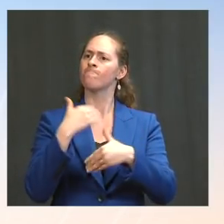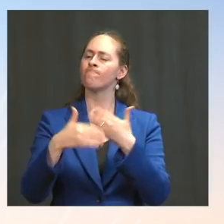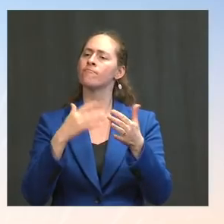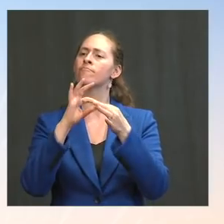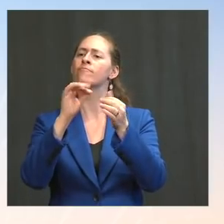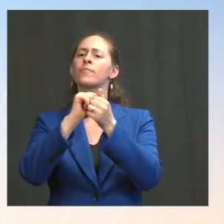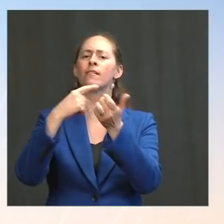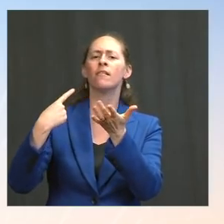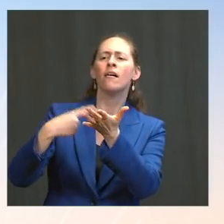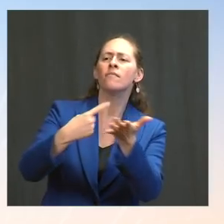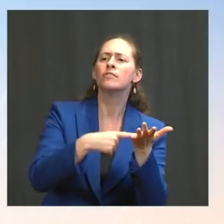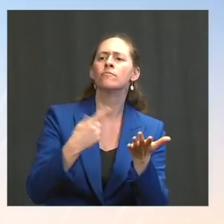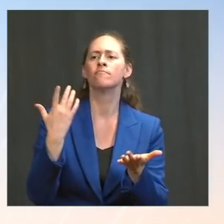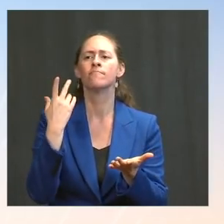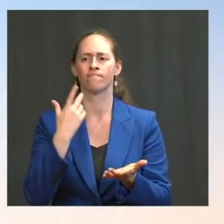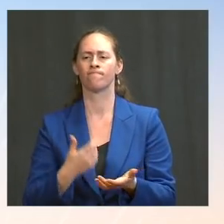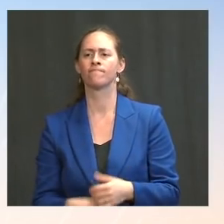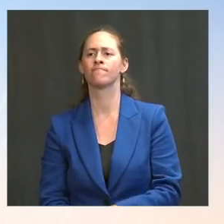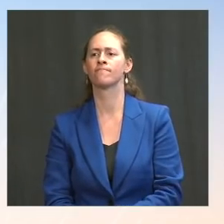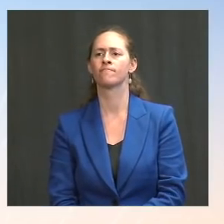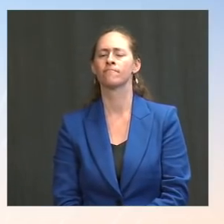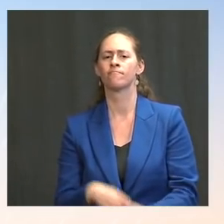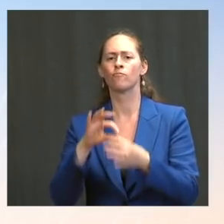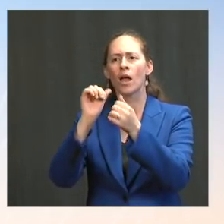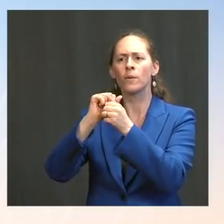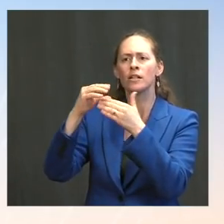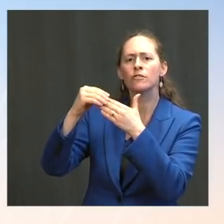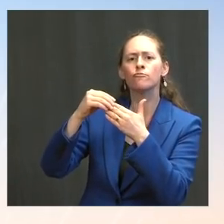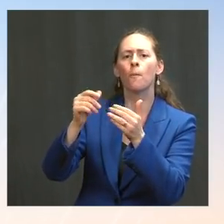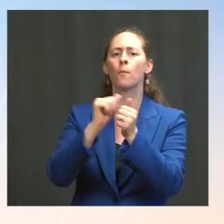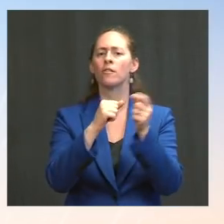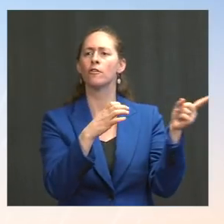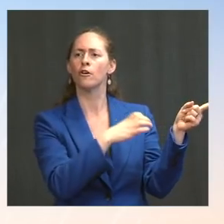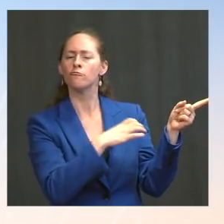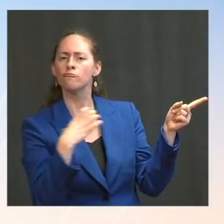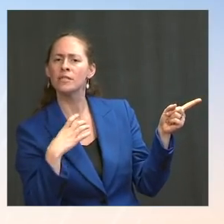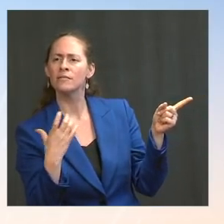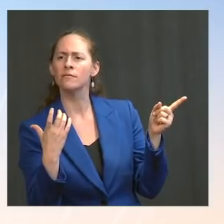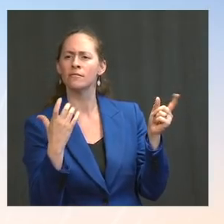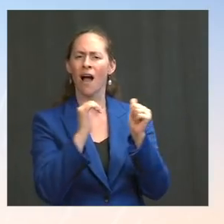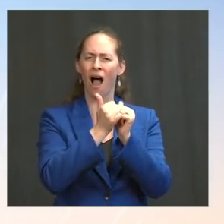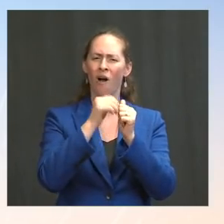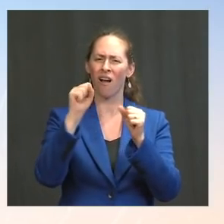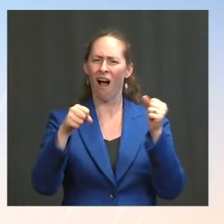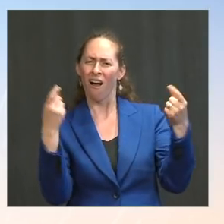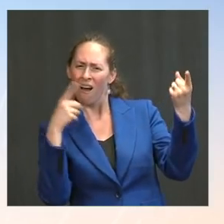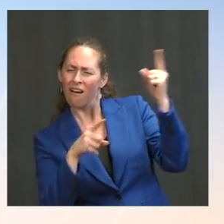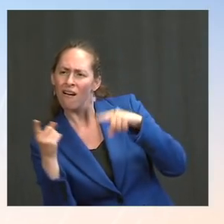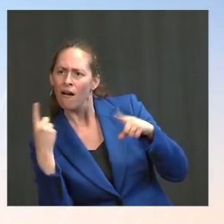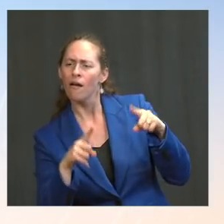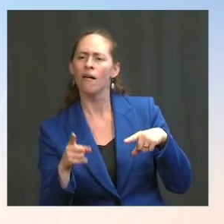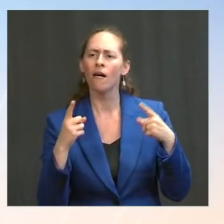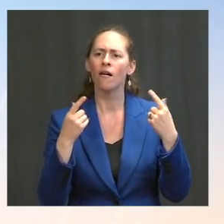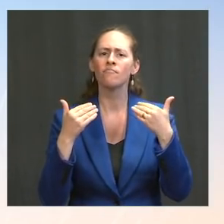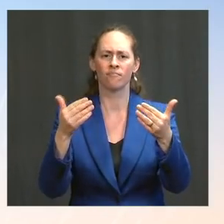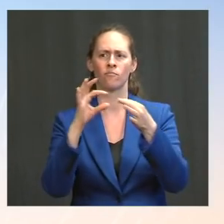and the relevant committees in Congress right now about moving forward the President's corporate tax reform. And this is a process.